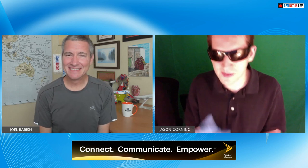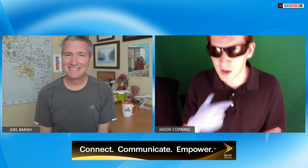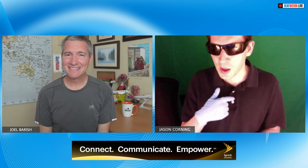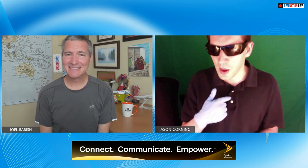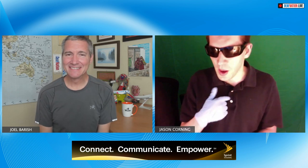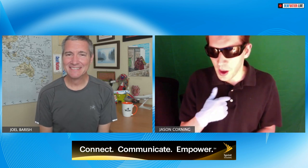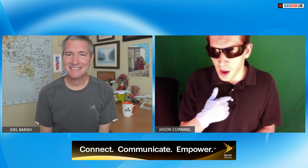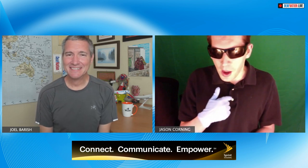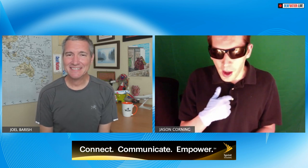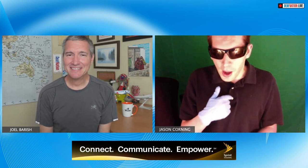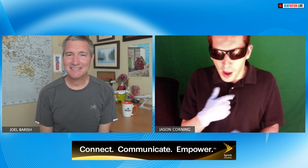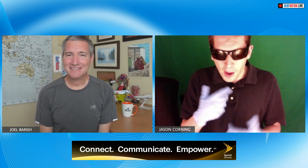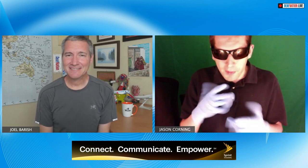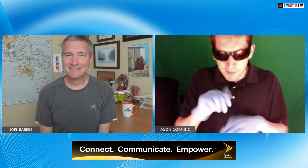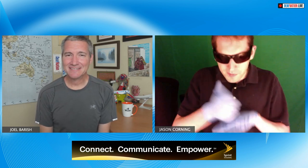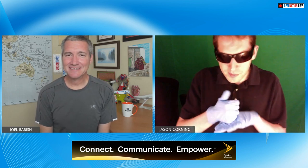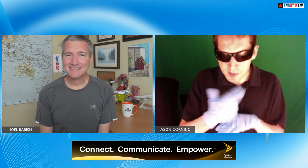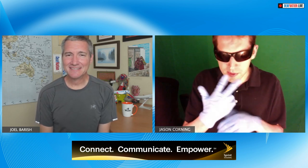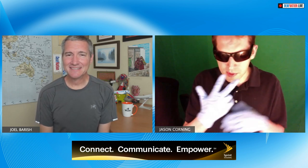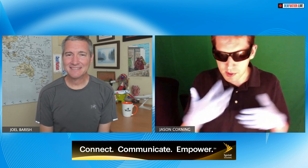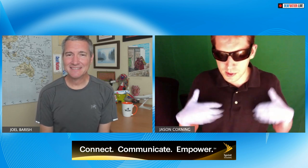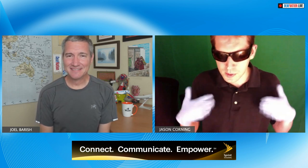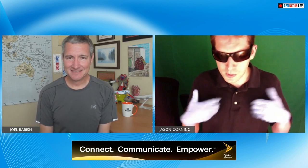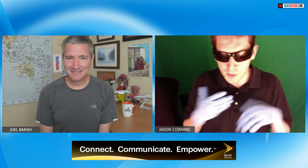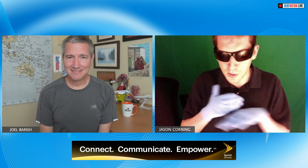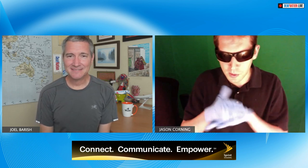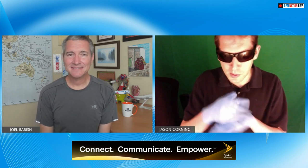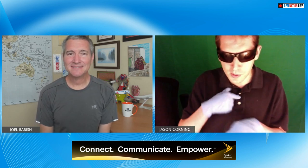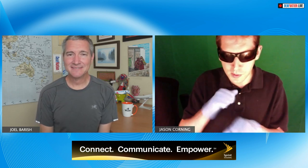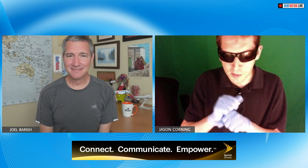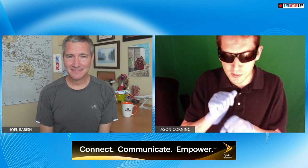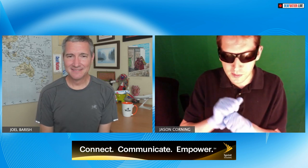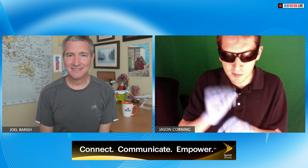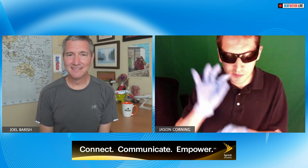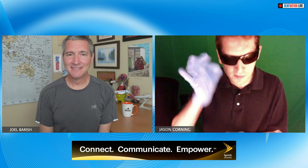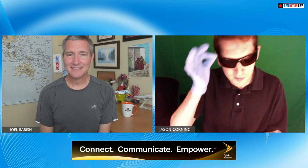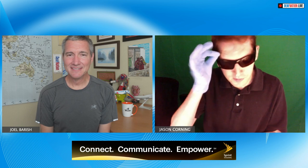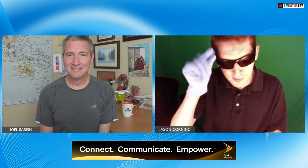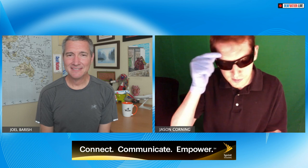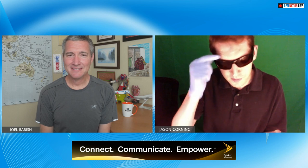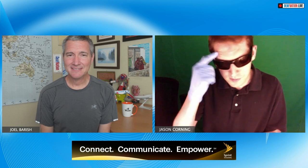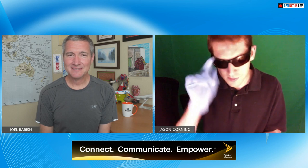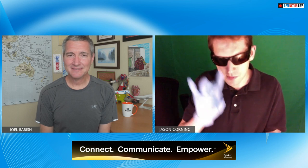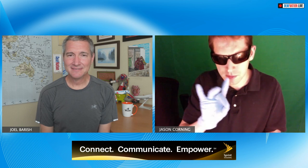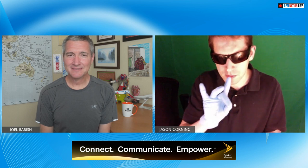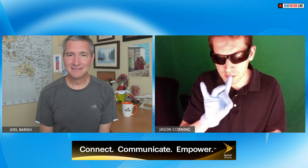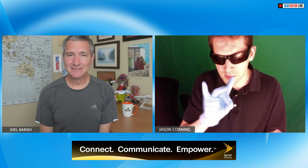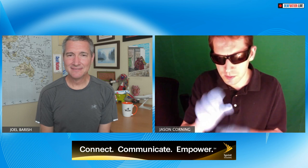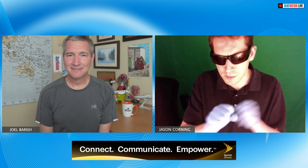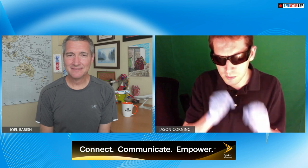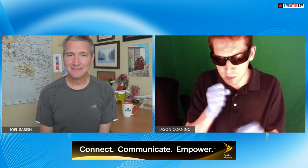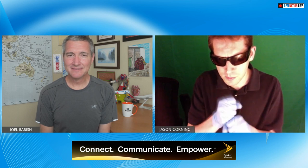I founded Three Monkeys after working for the federal government for 8 years